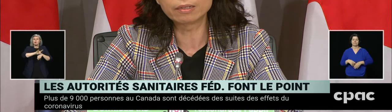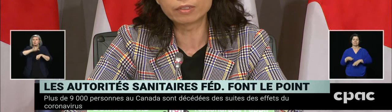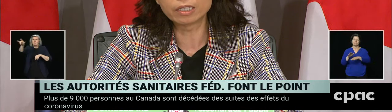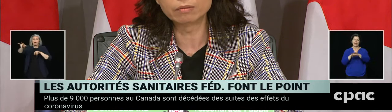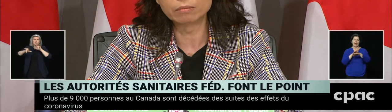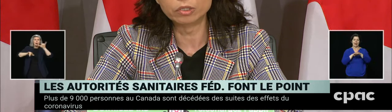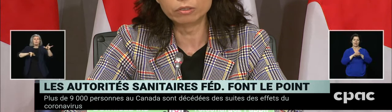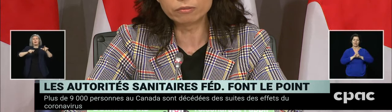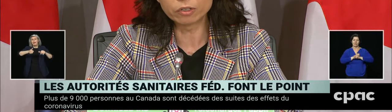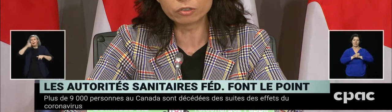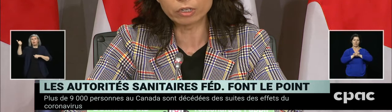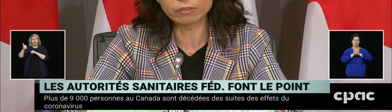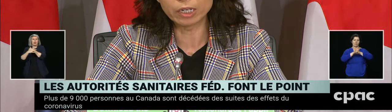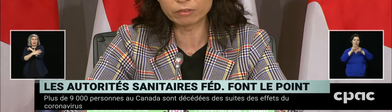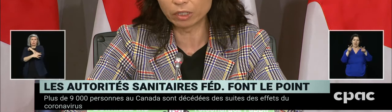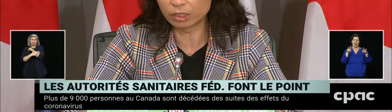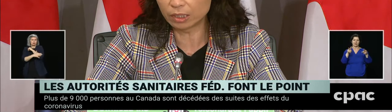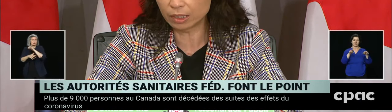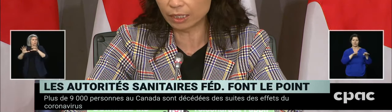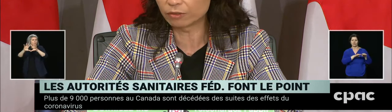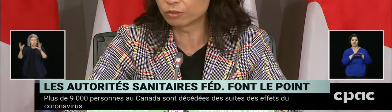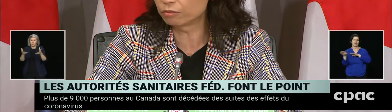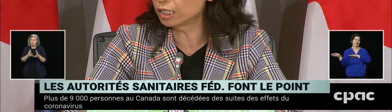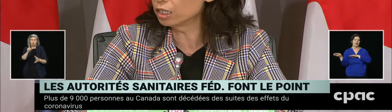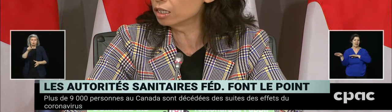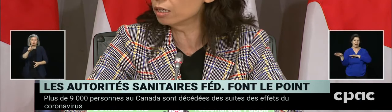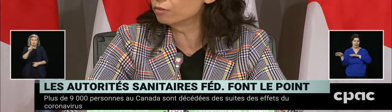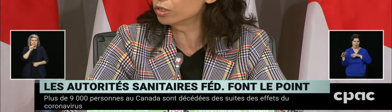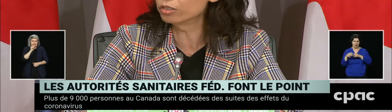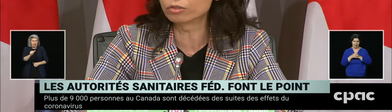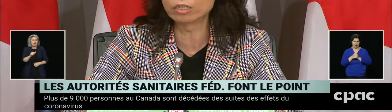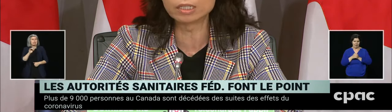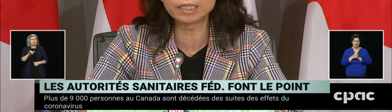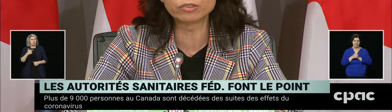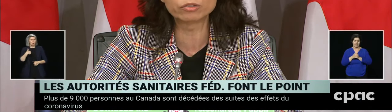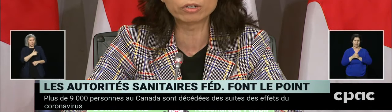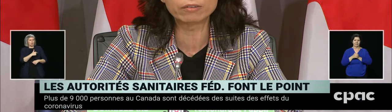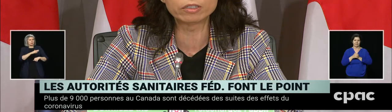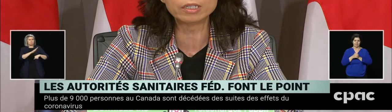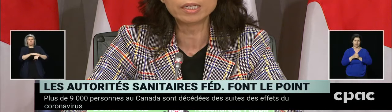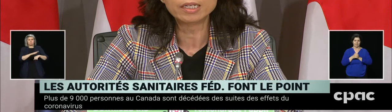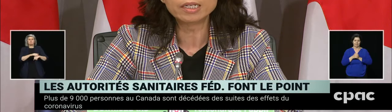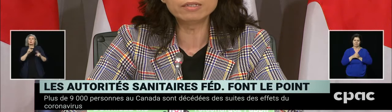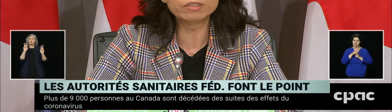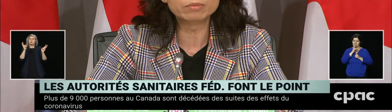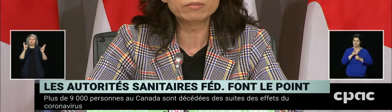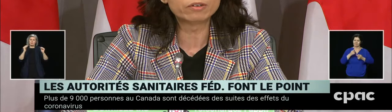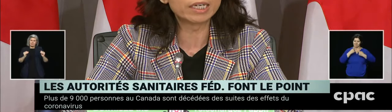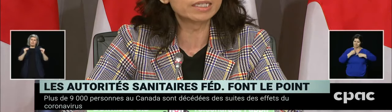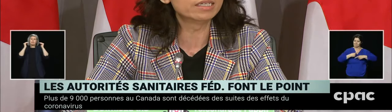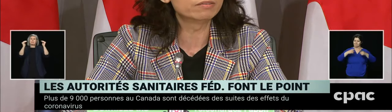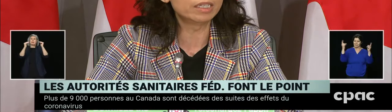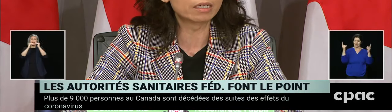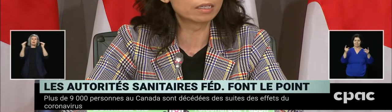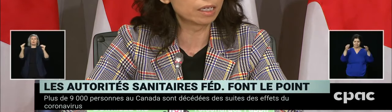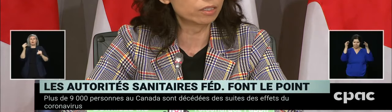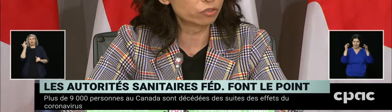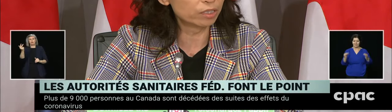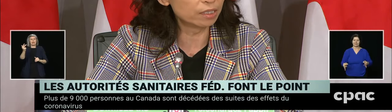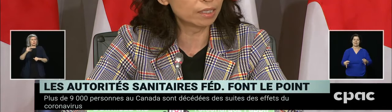THE WORLD, AND THAT WAS QUITE A SIGNIFICANT MOVE OR TRAVEL